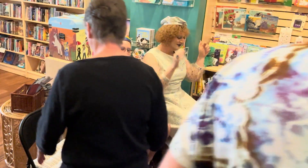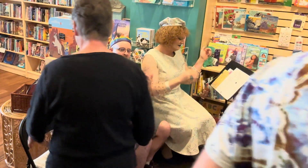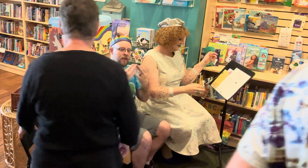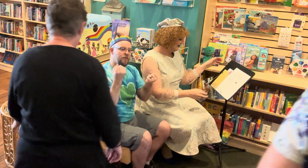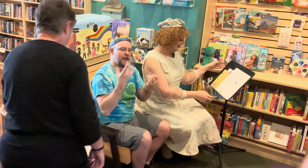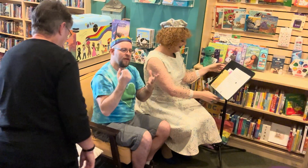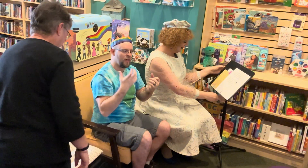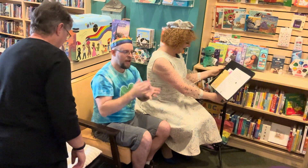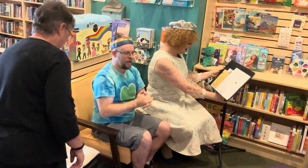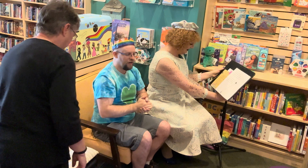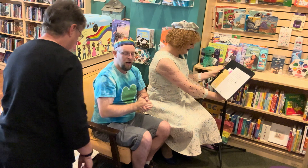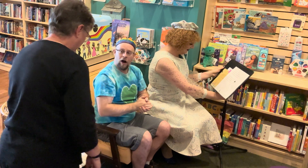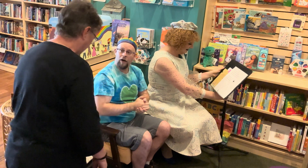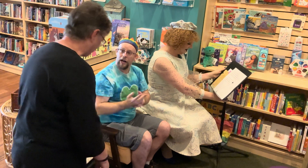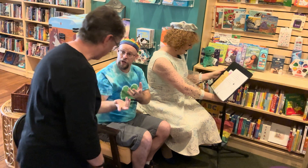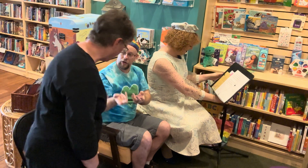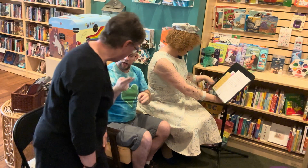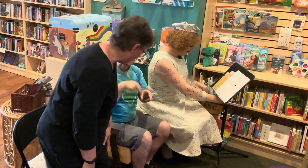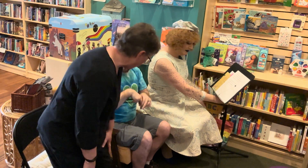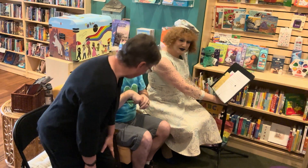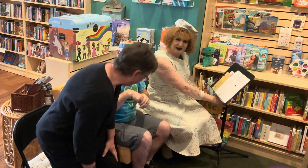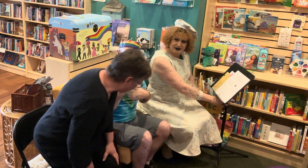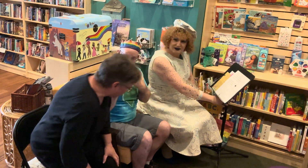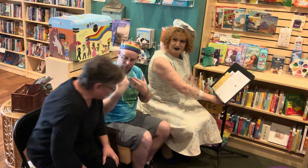Thank you, thank you, thank you. All right, and you're going to join us! VAL: I'm going to